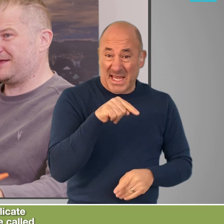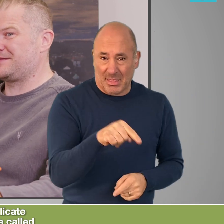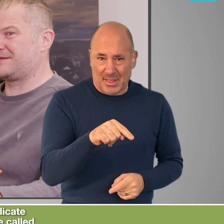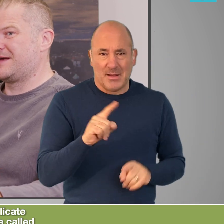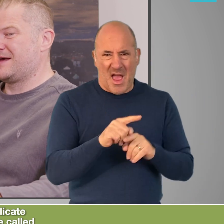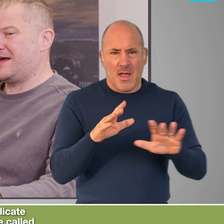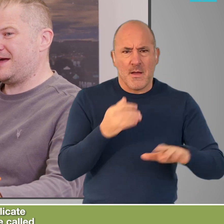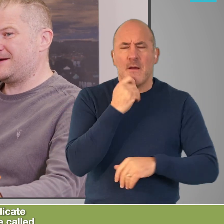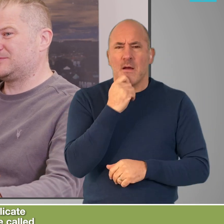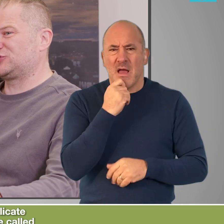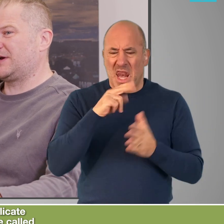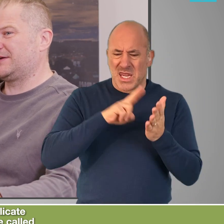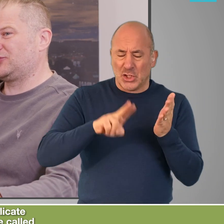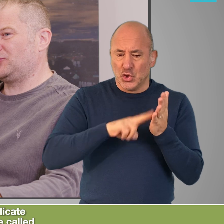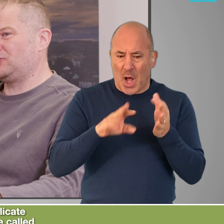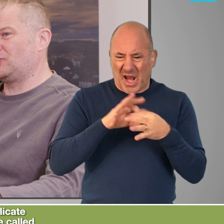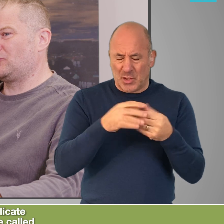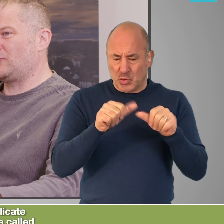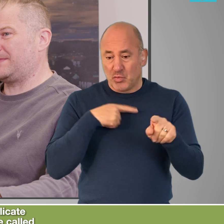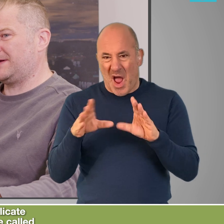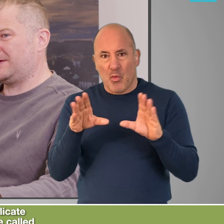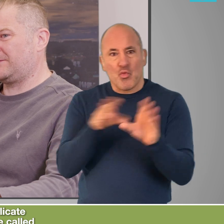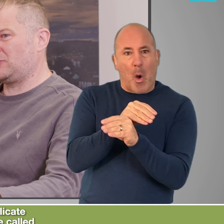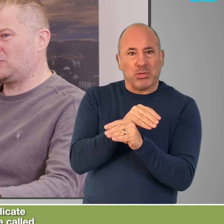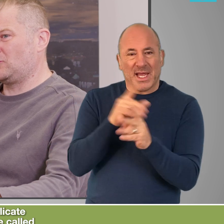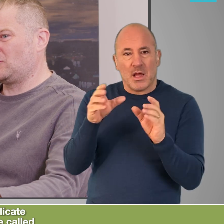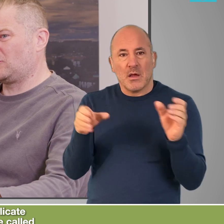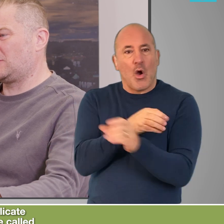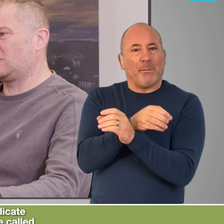is trying to replicate through what are called